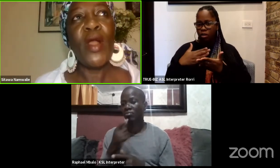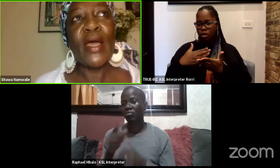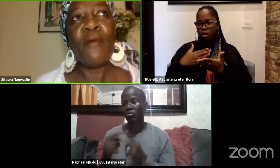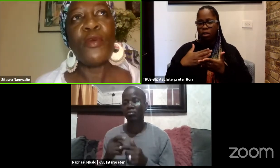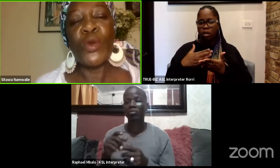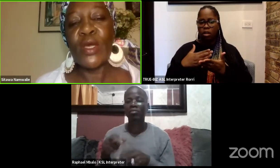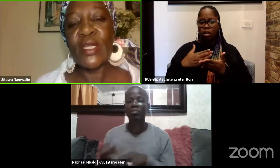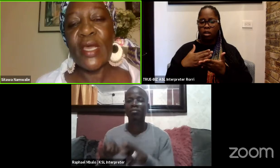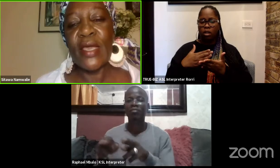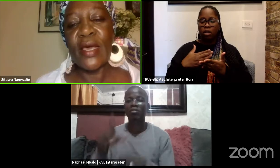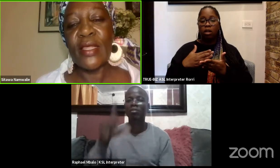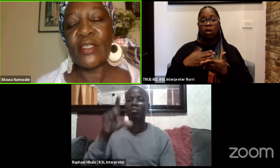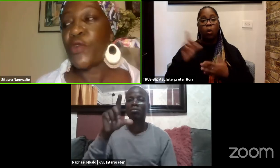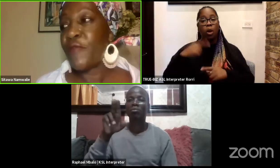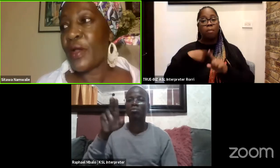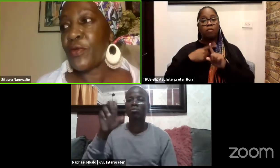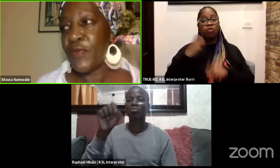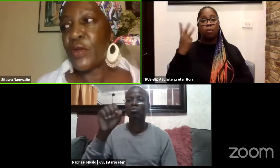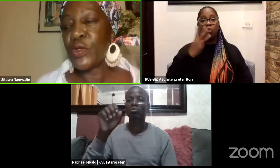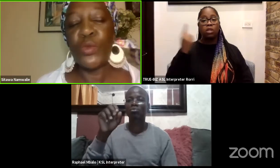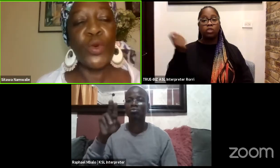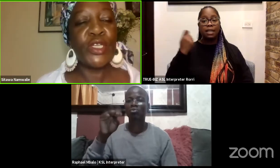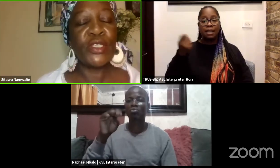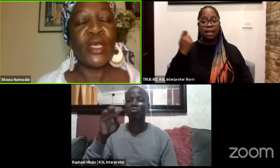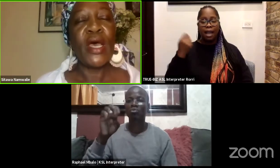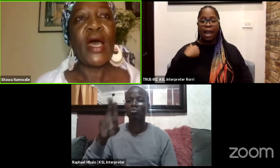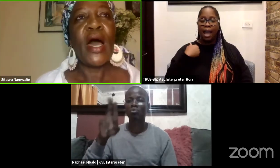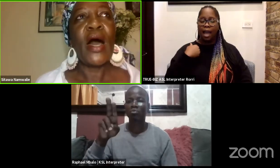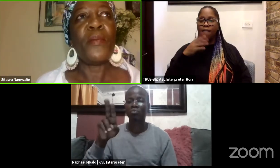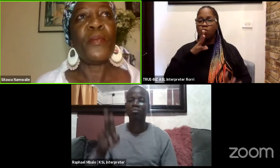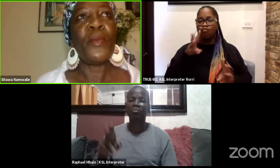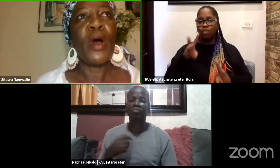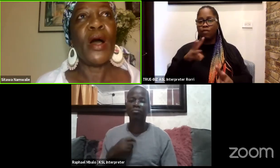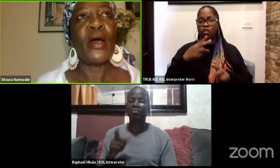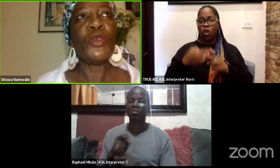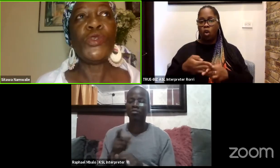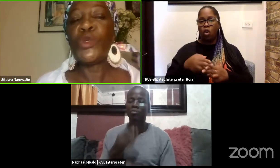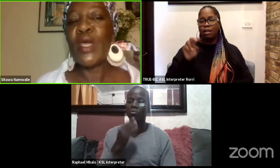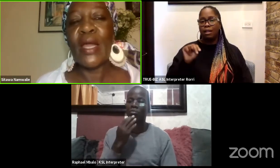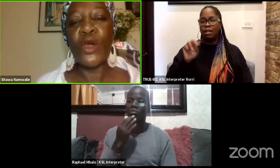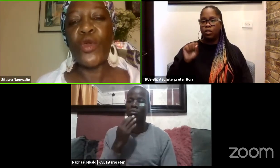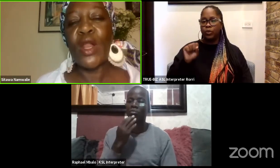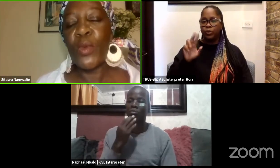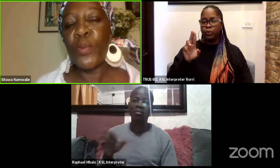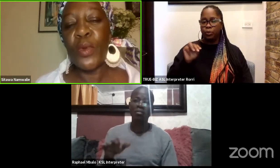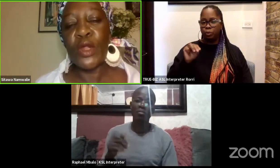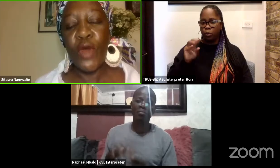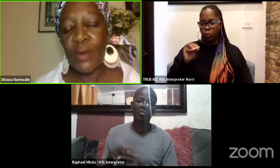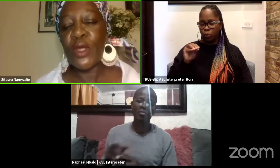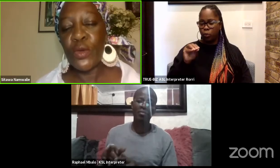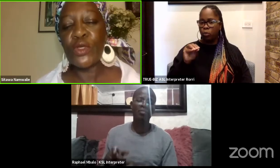Where I come from in western Kenya, there's a river, River Lusumu, which used to be an incredibly huge river,